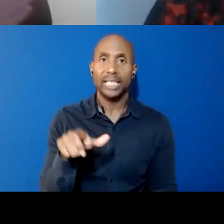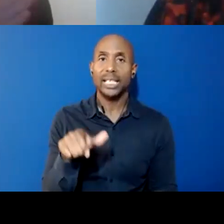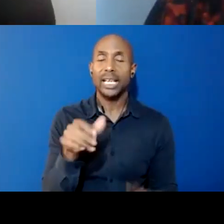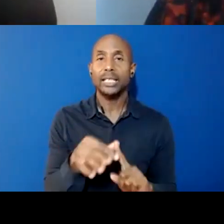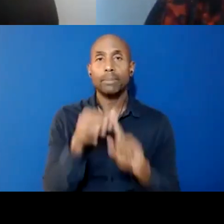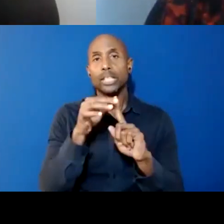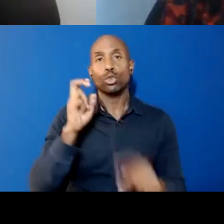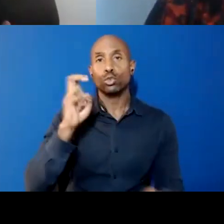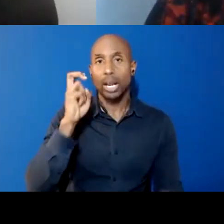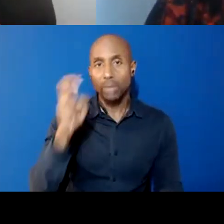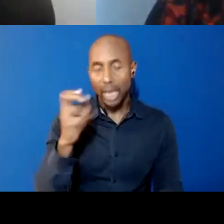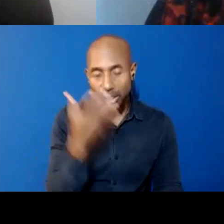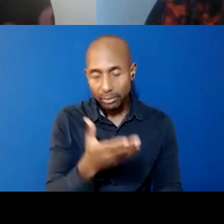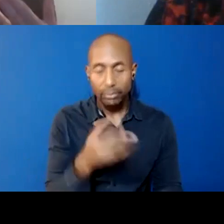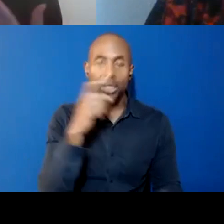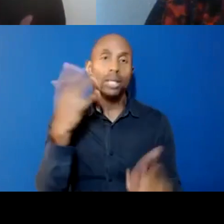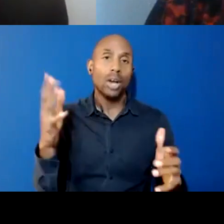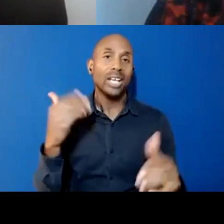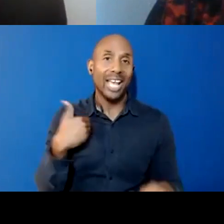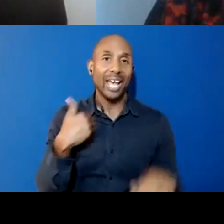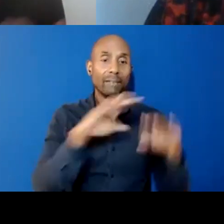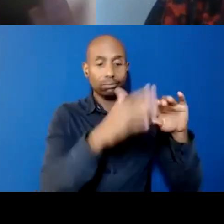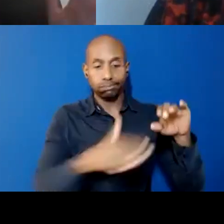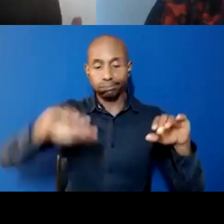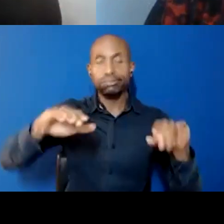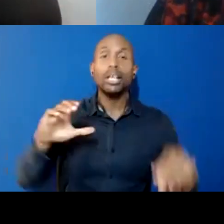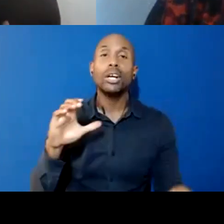because there were curb cuts and wheelchair access for all buildings.